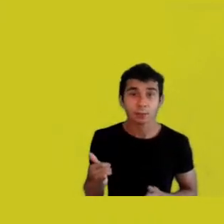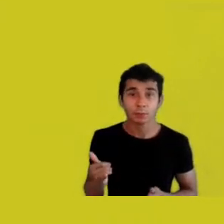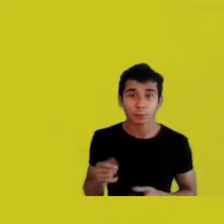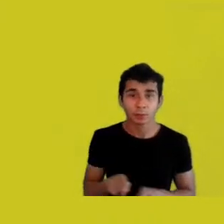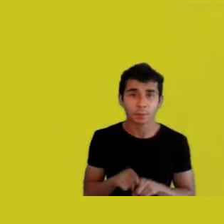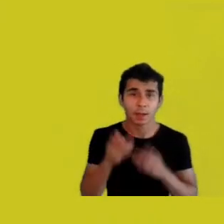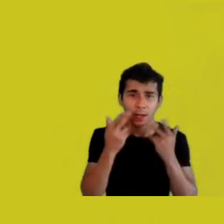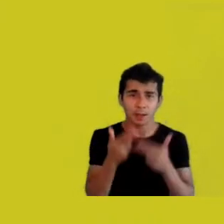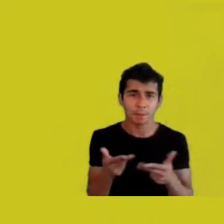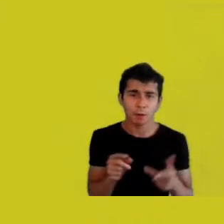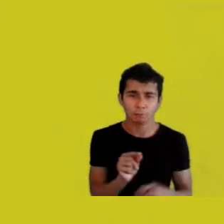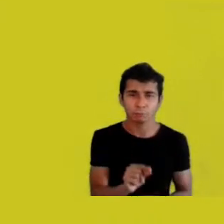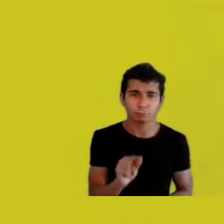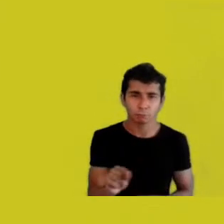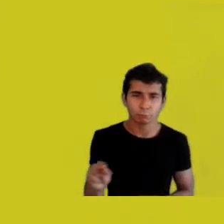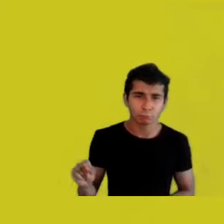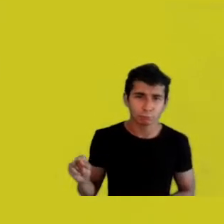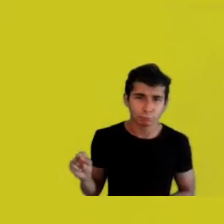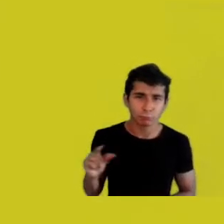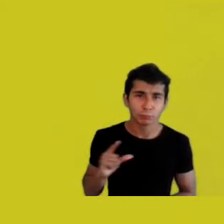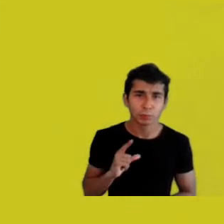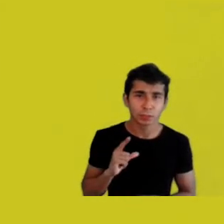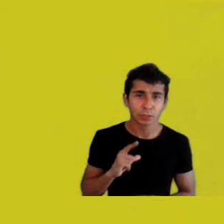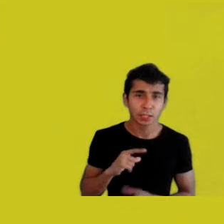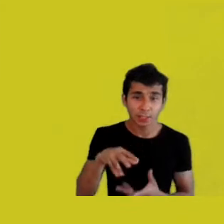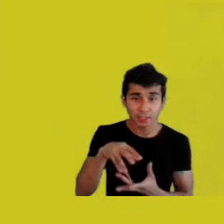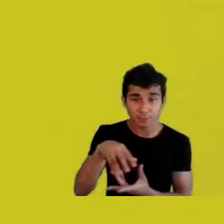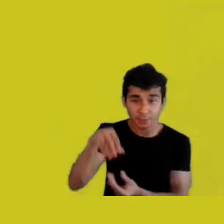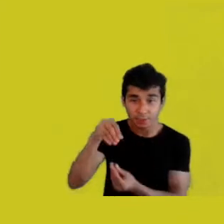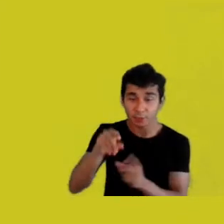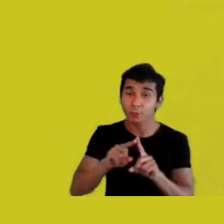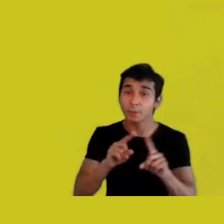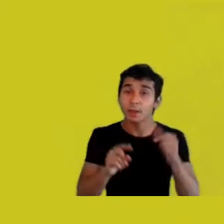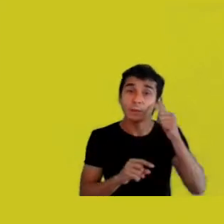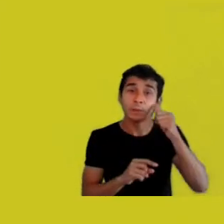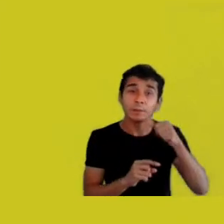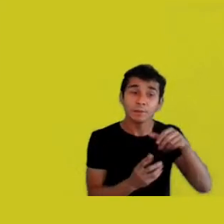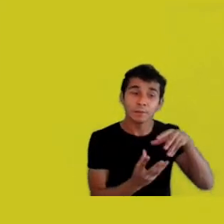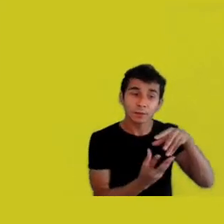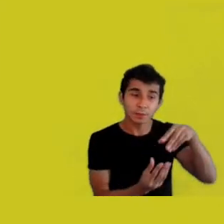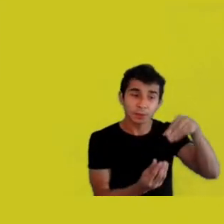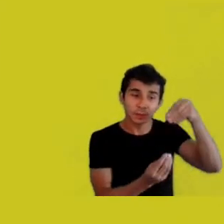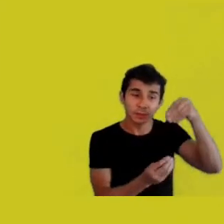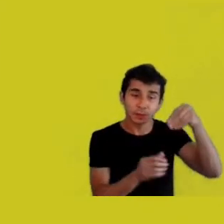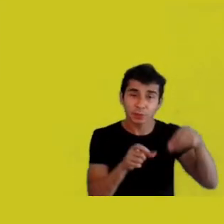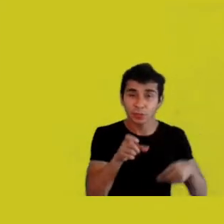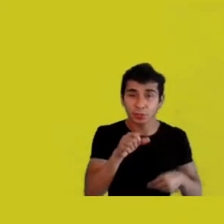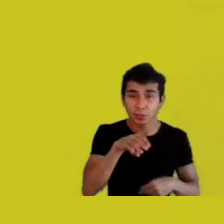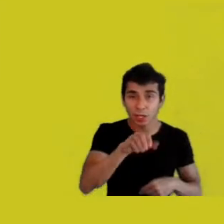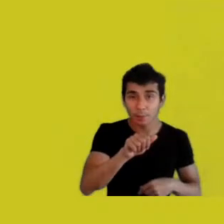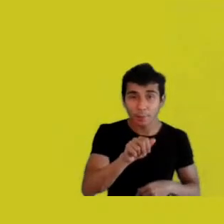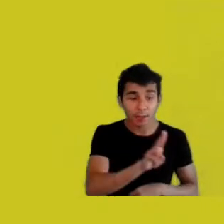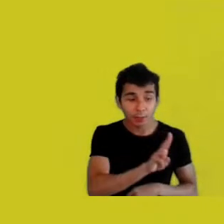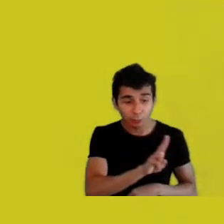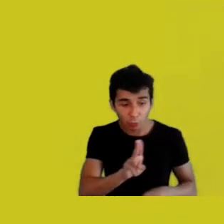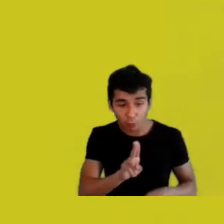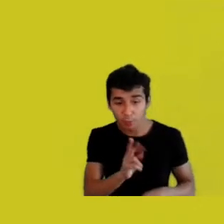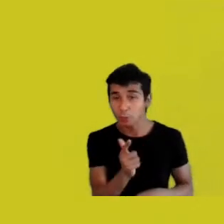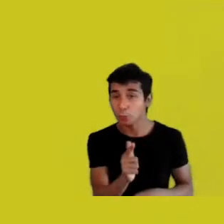Not the Shoma. They are nameless, they don’t identify themselves like that. They’re a kind of personified, infinite dust